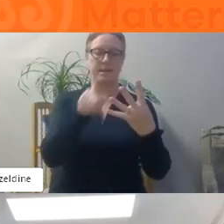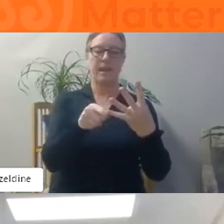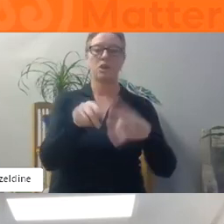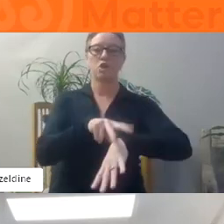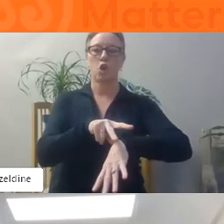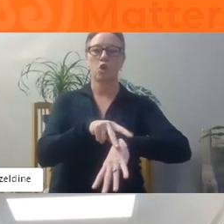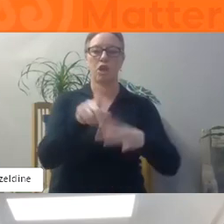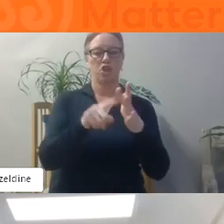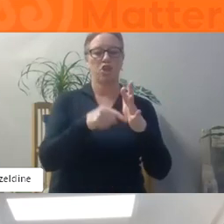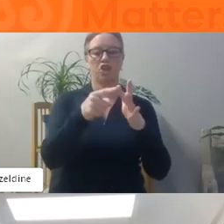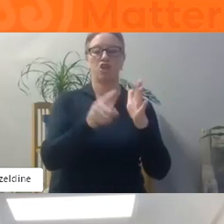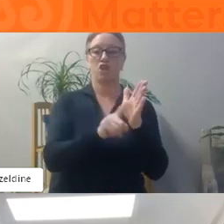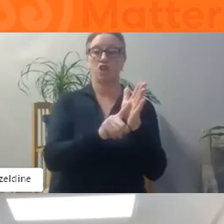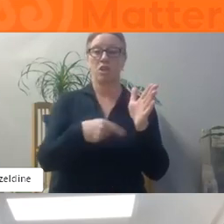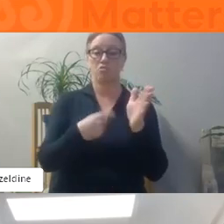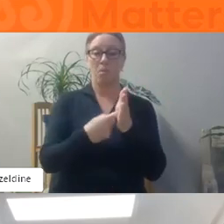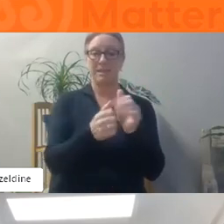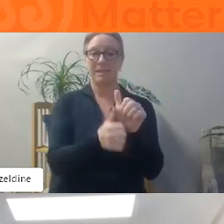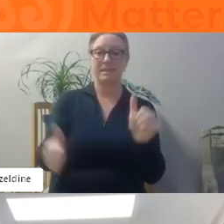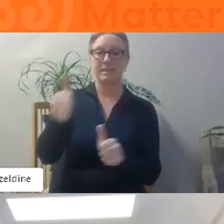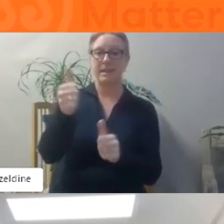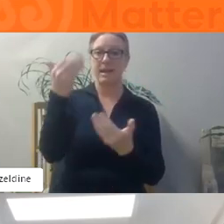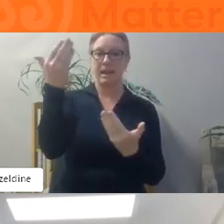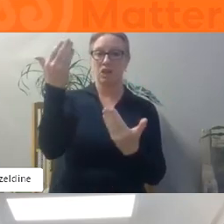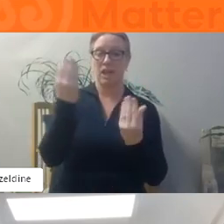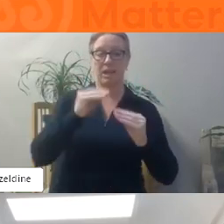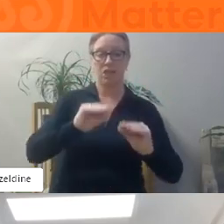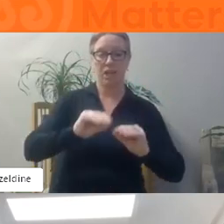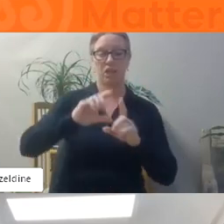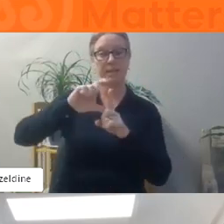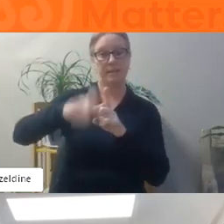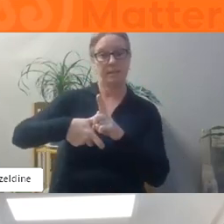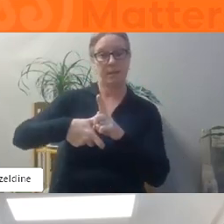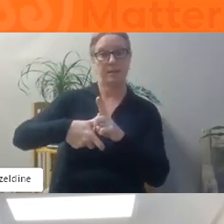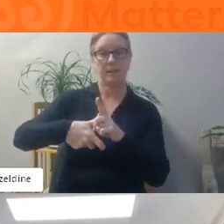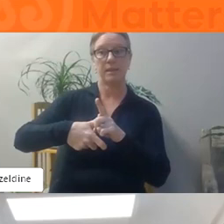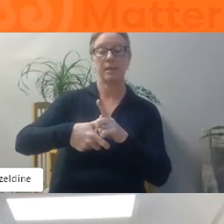the Affiliate Senior Lecturer Education and Disability Studies at the University